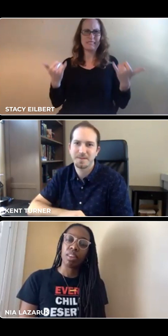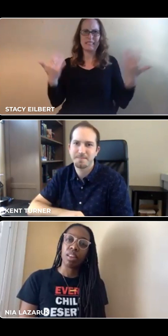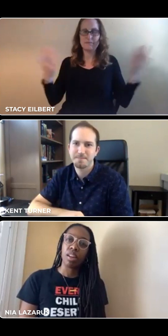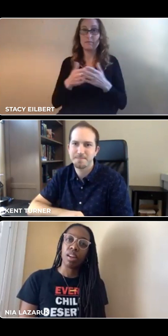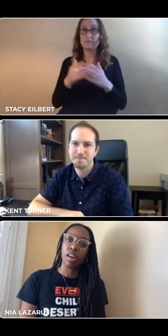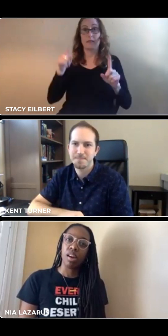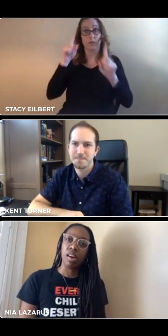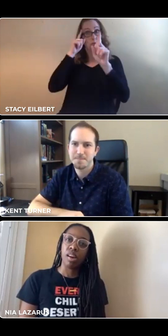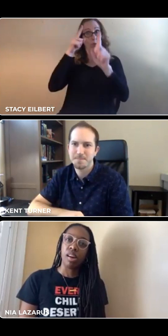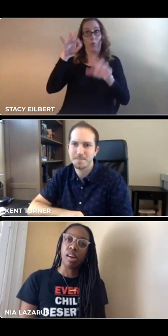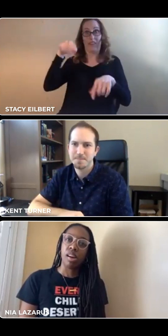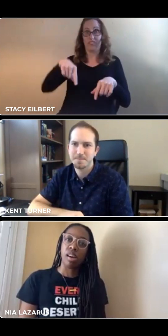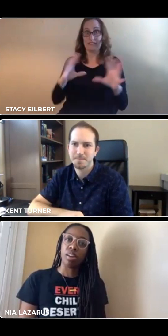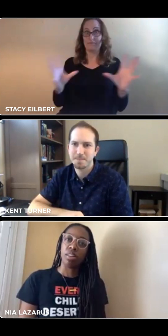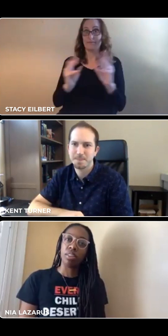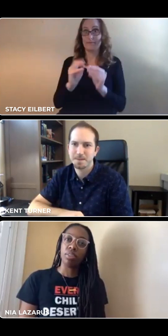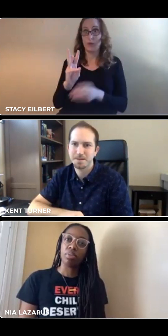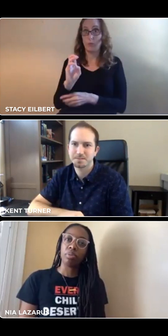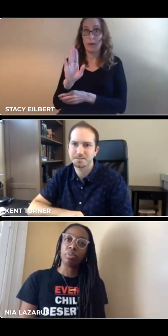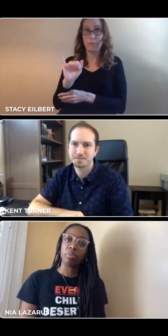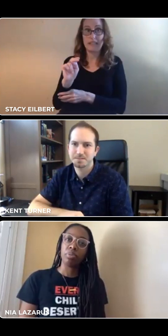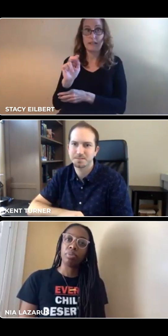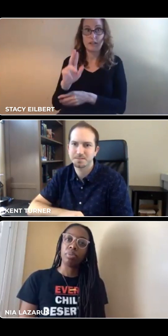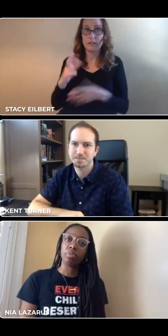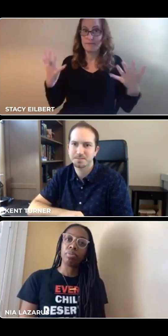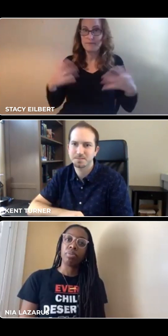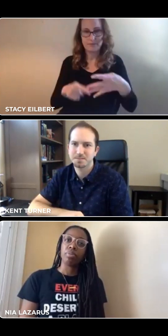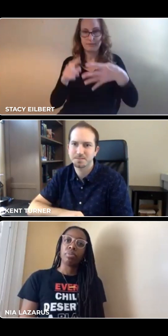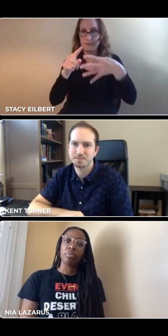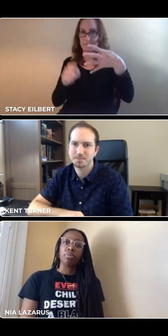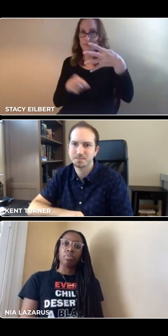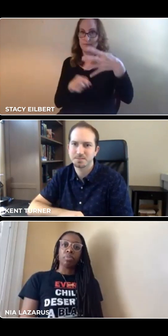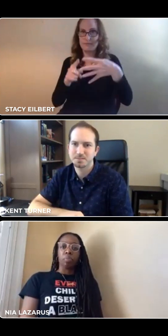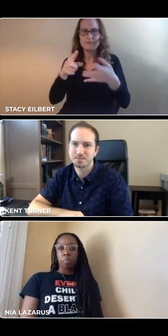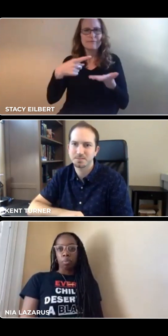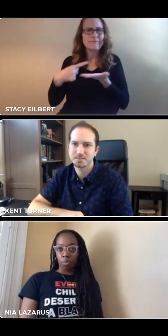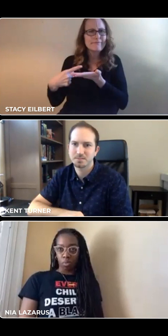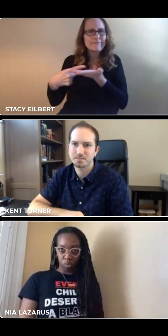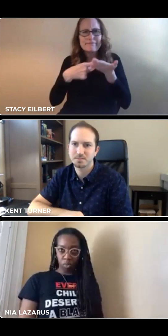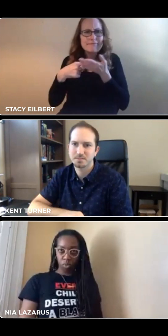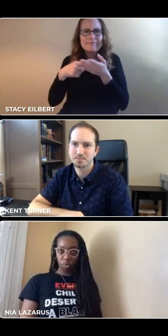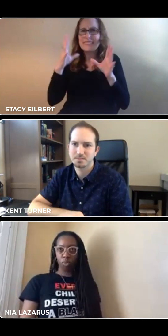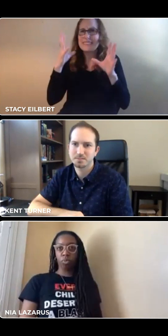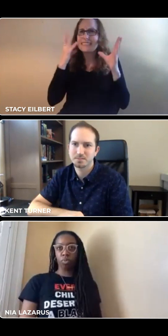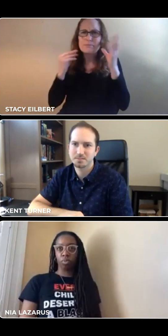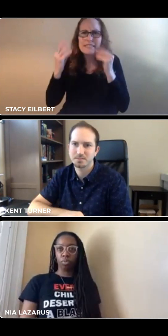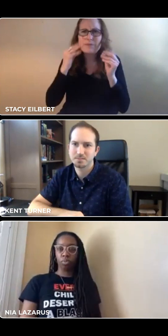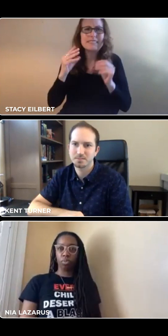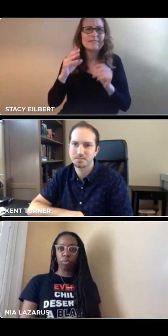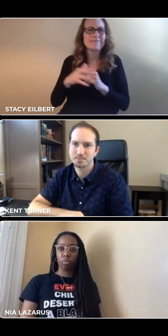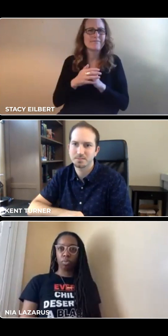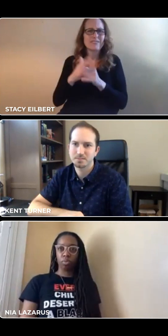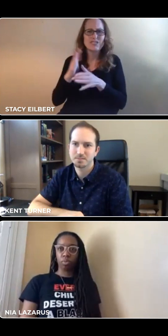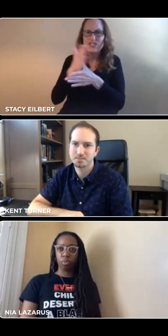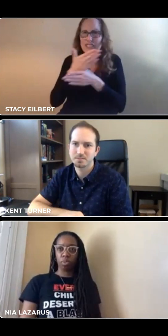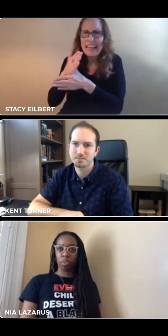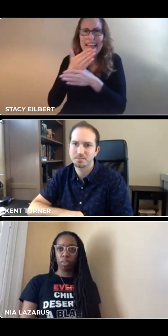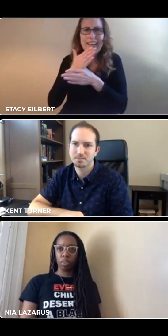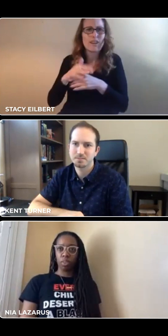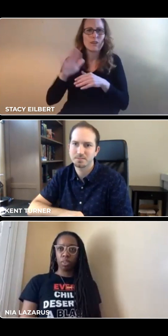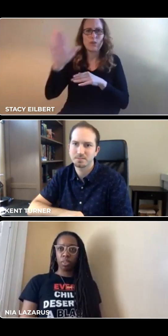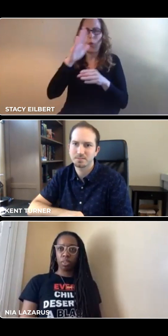Now I'd like to discuss why we are here. The goal for this webinar is 4 points, specifically: